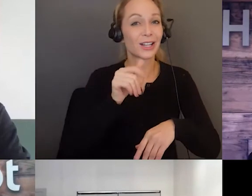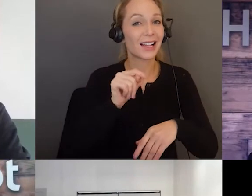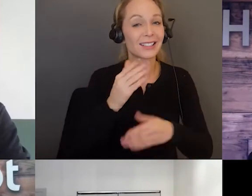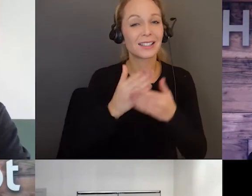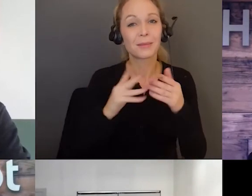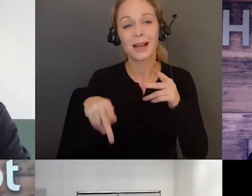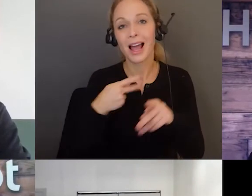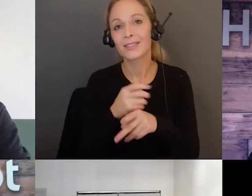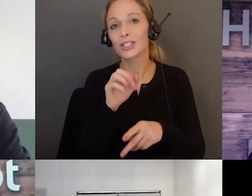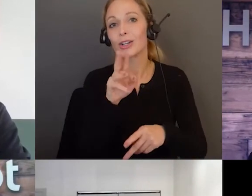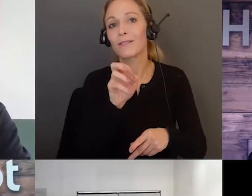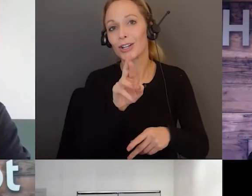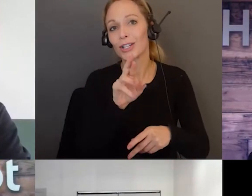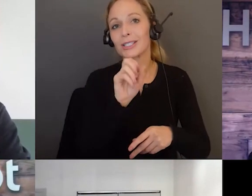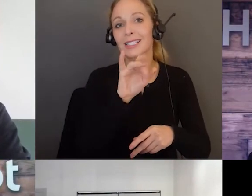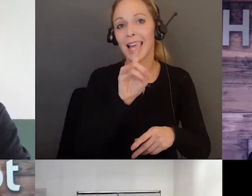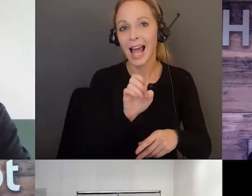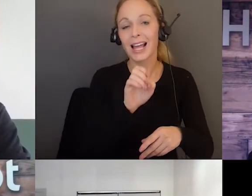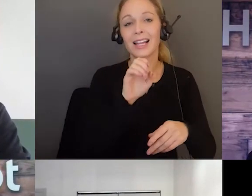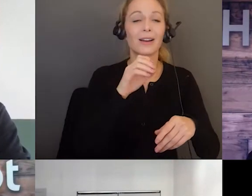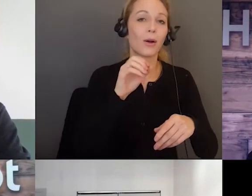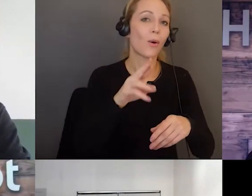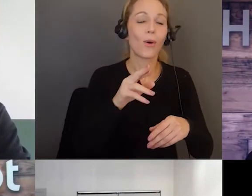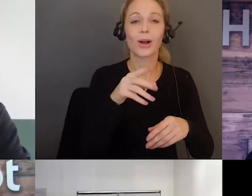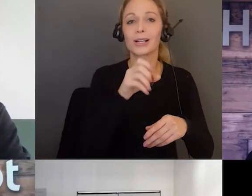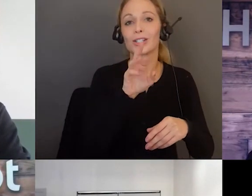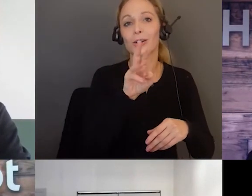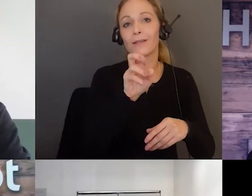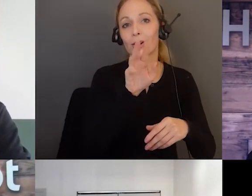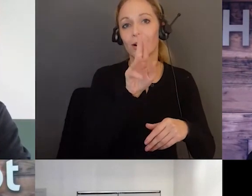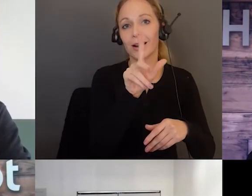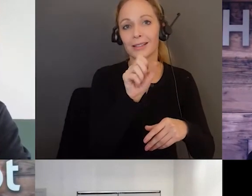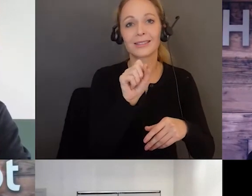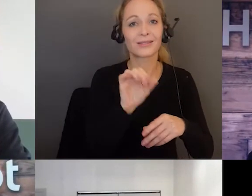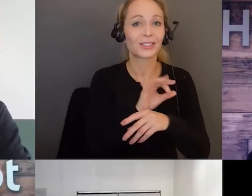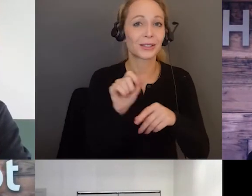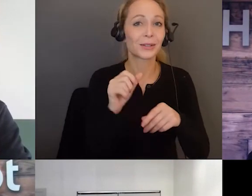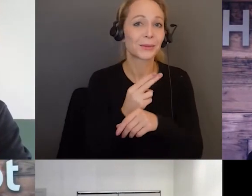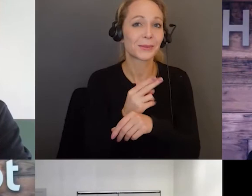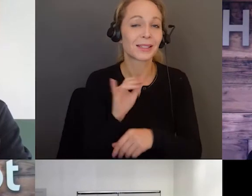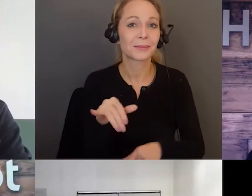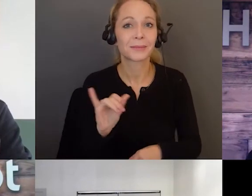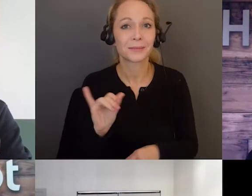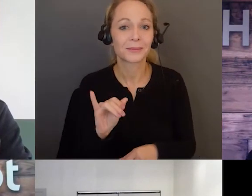SERVELESS FUNCTION, YOU COULD HIT THE END POINT THERE. GREAT.